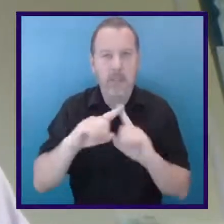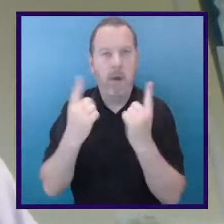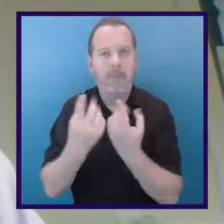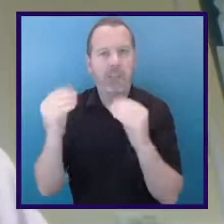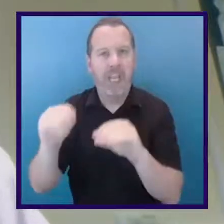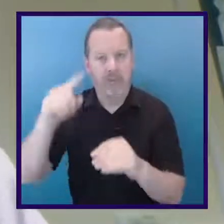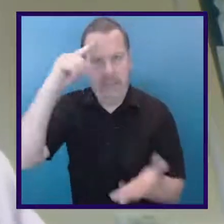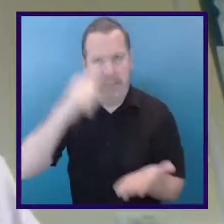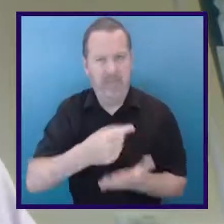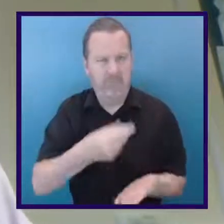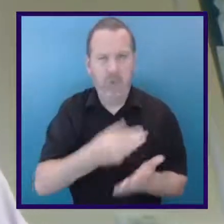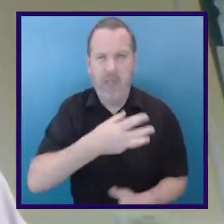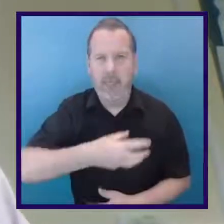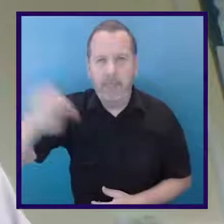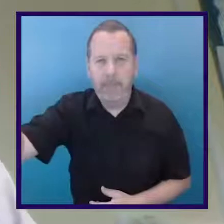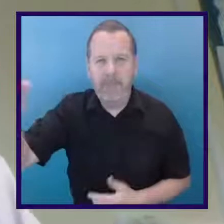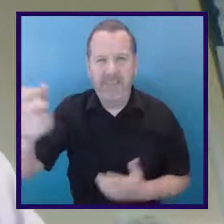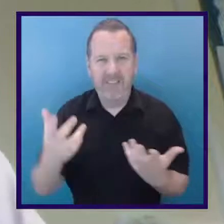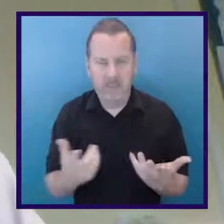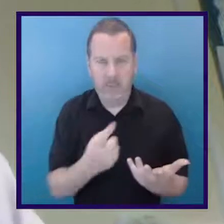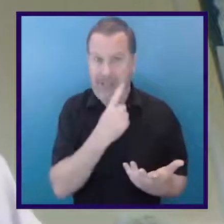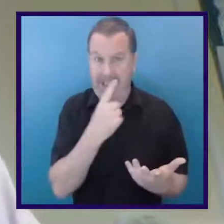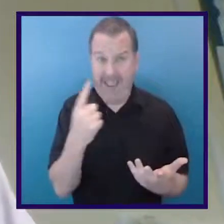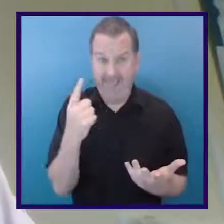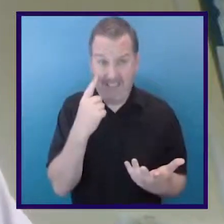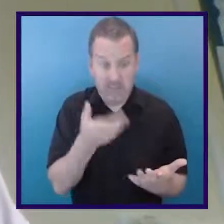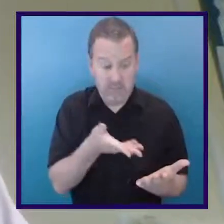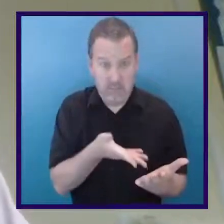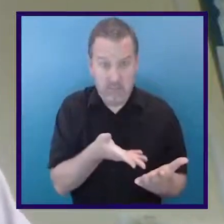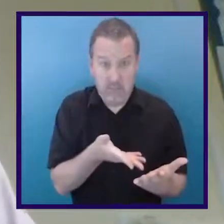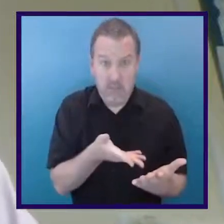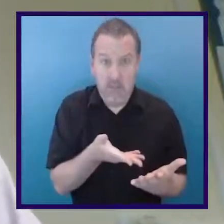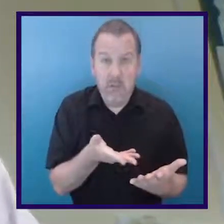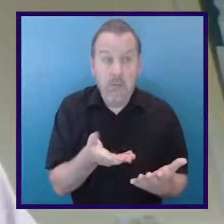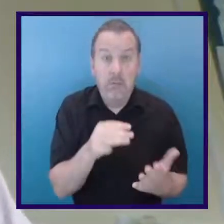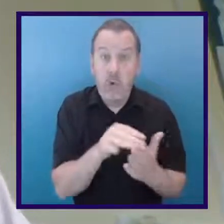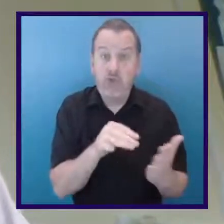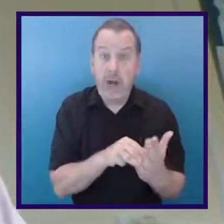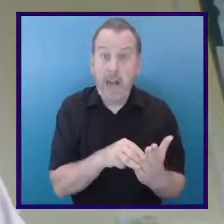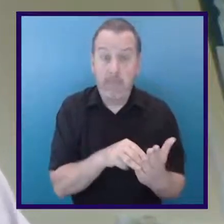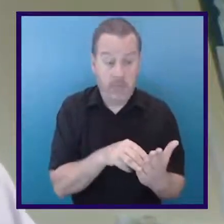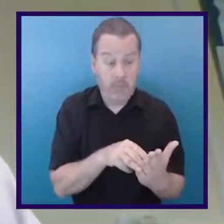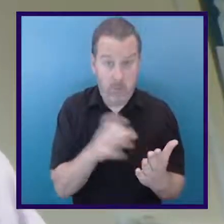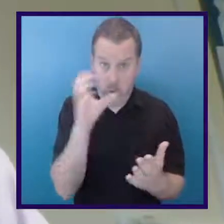There was no evidence to suggest that the programme that was in place, was actually not working.